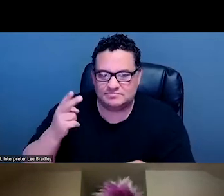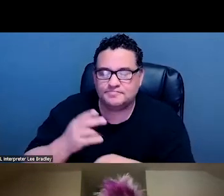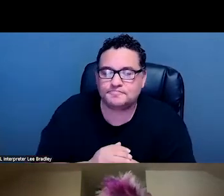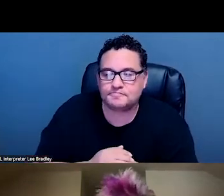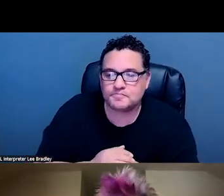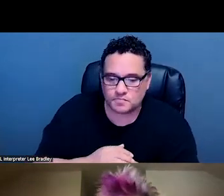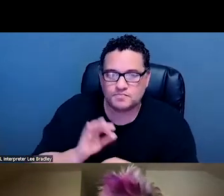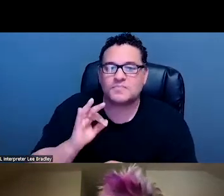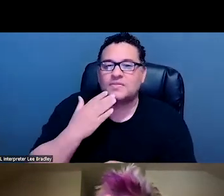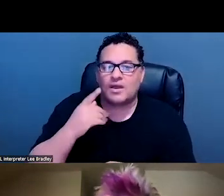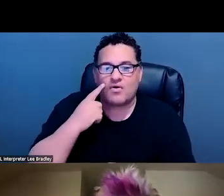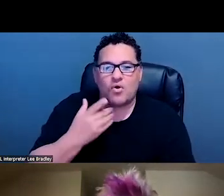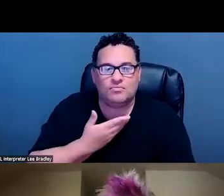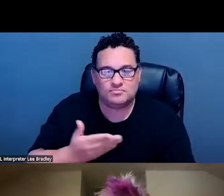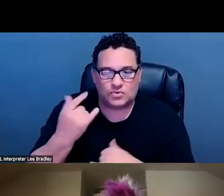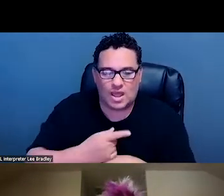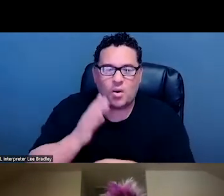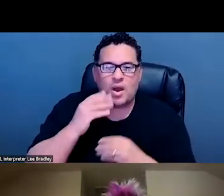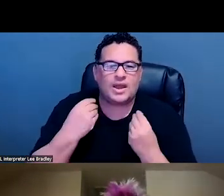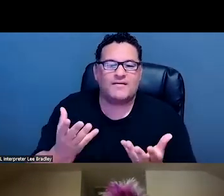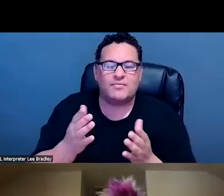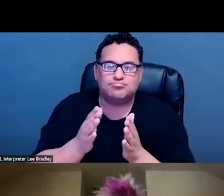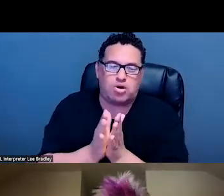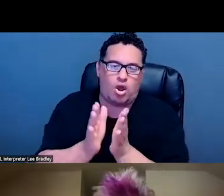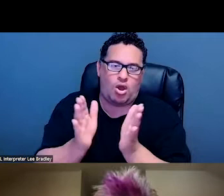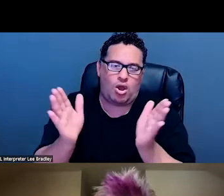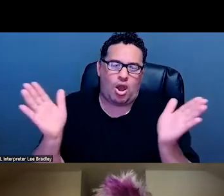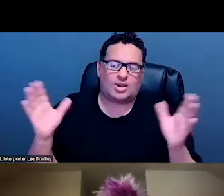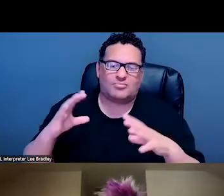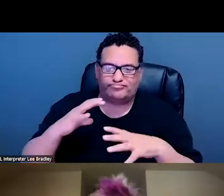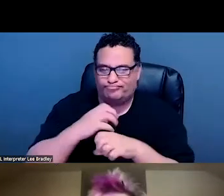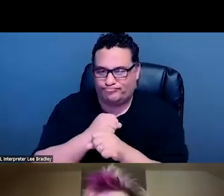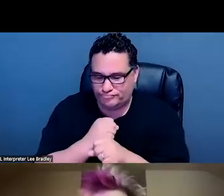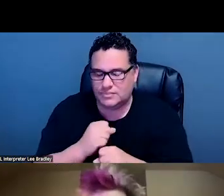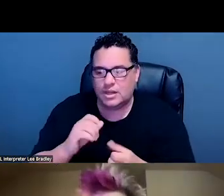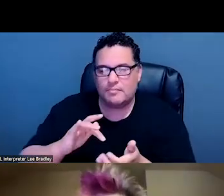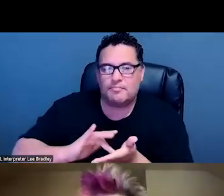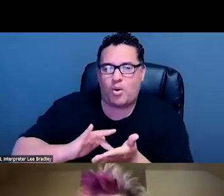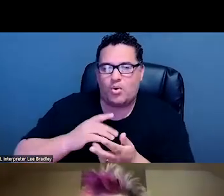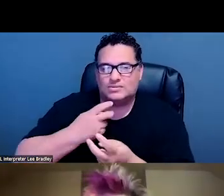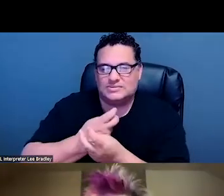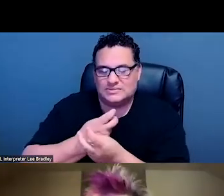GOING TO GIVE Y'ALL A VERY BROAD STROKE OVERVIEW OF THE POISON CENTER SYSTEM. LITTLE HISTORY. HOW